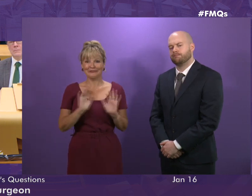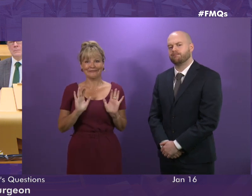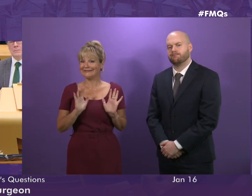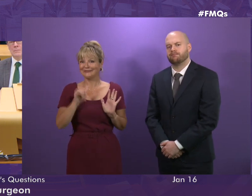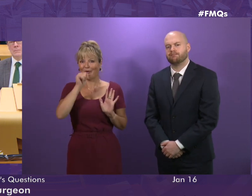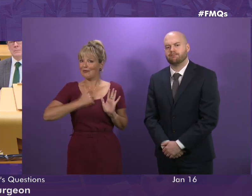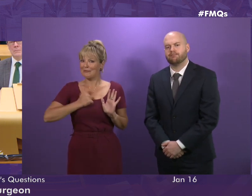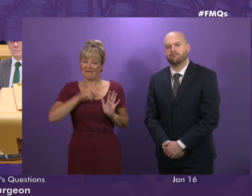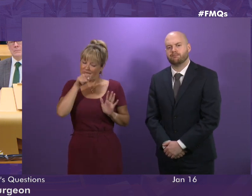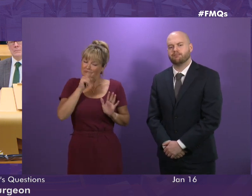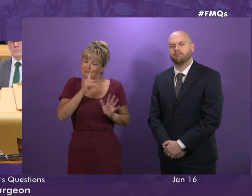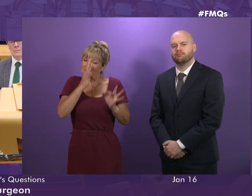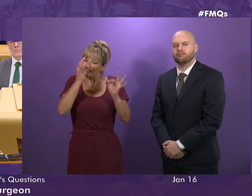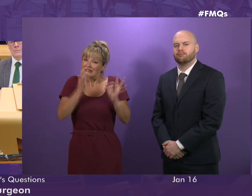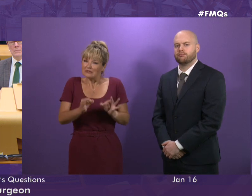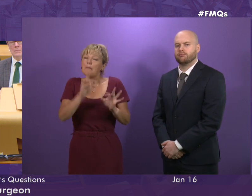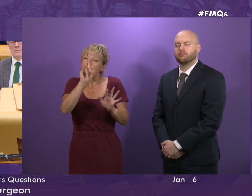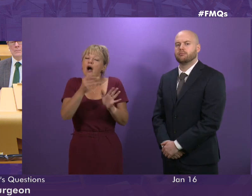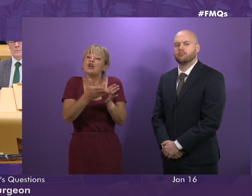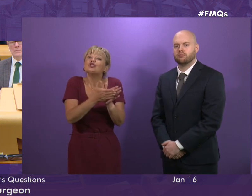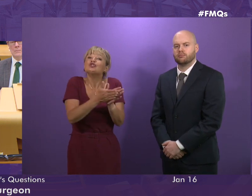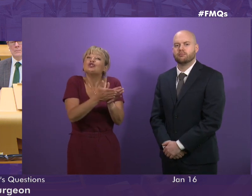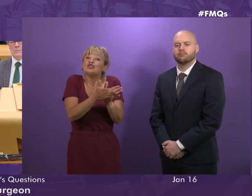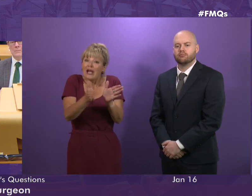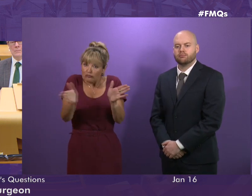taken extremely seriously. In general terms, the Government will always